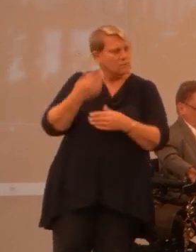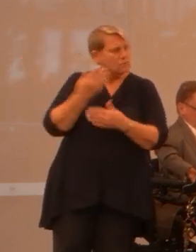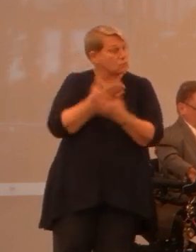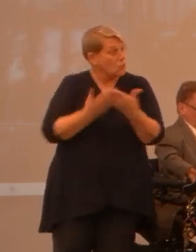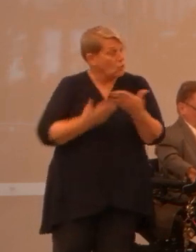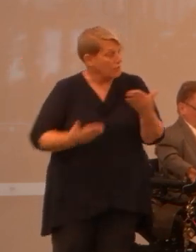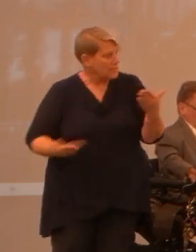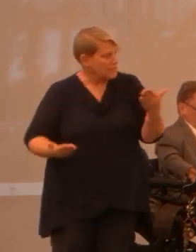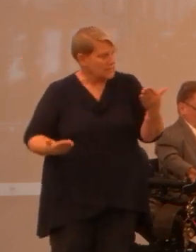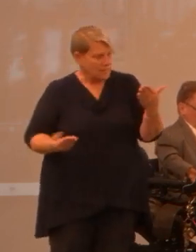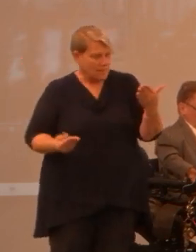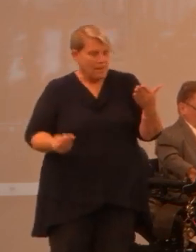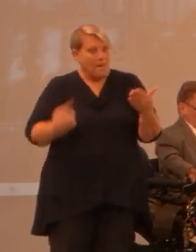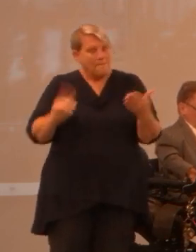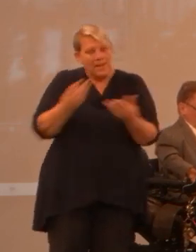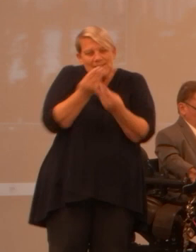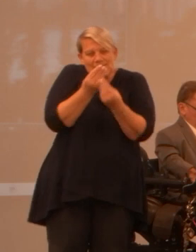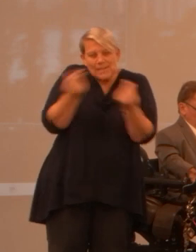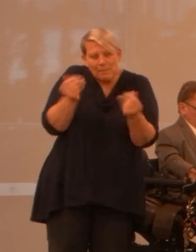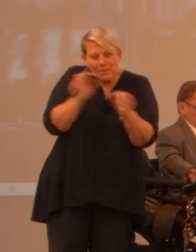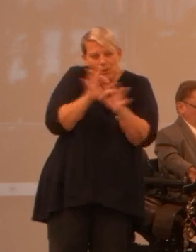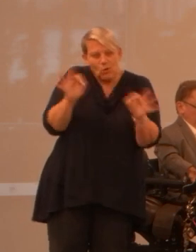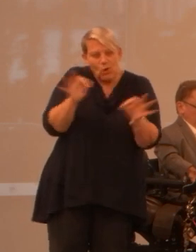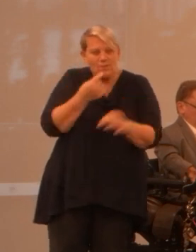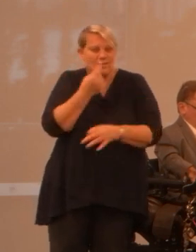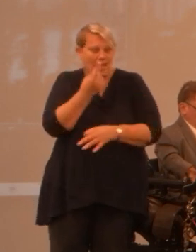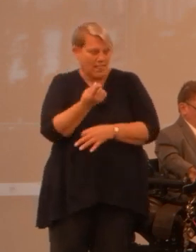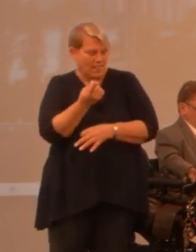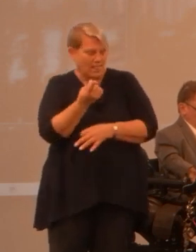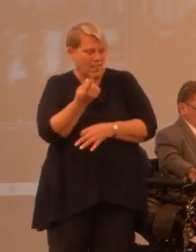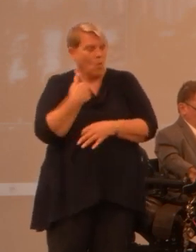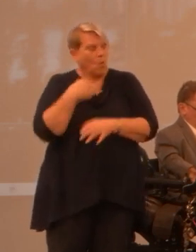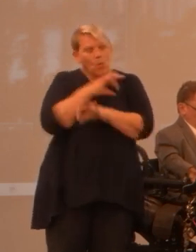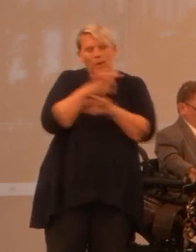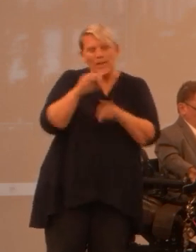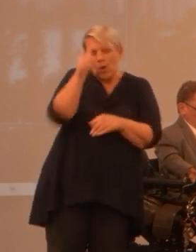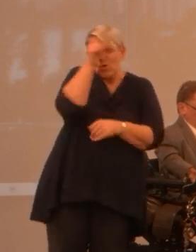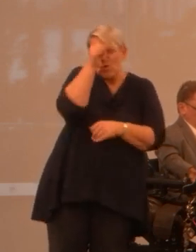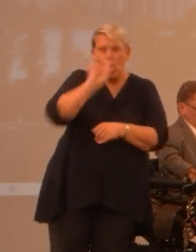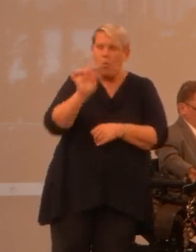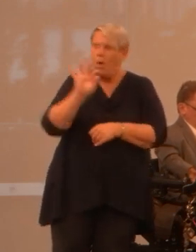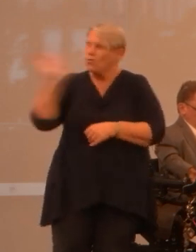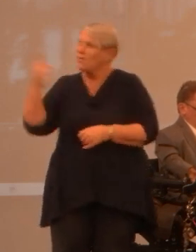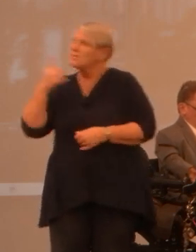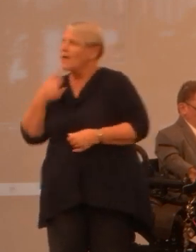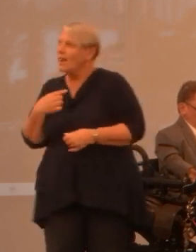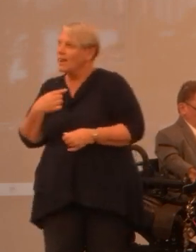There's something that they're not telling us, and we don't pick up on what they're not telling us, until we get a bit more mature.